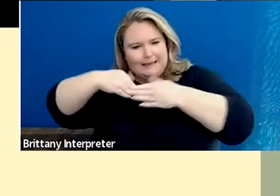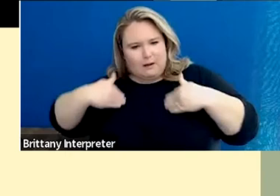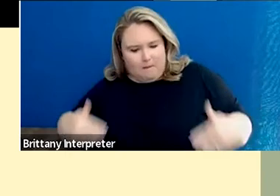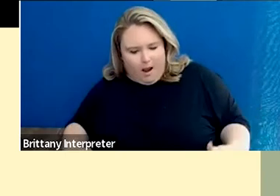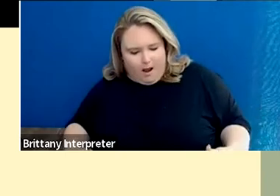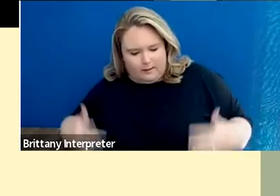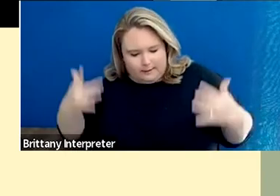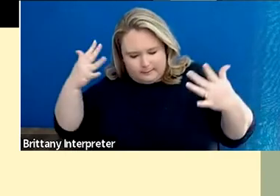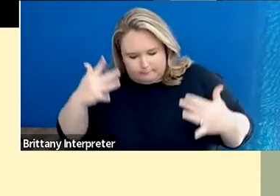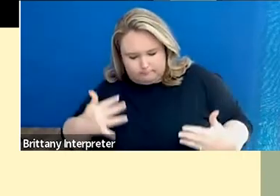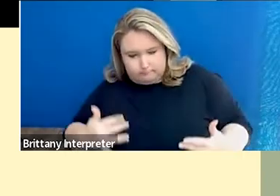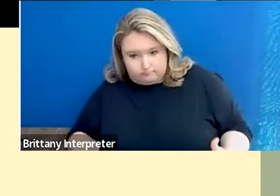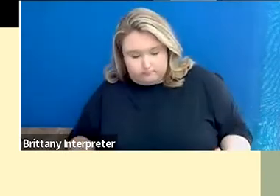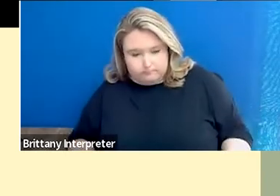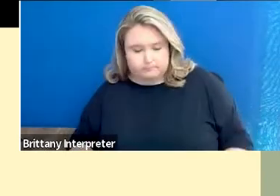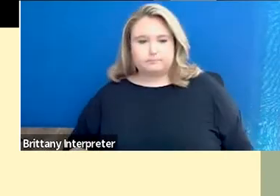And now that we have noticed,